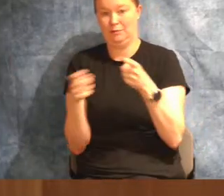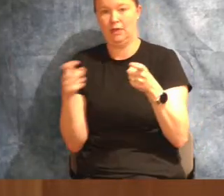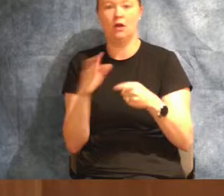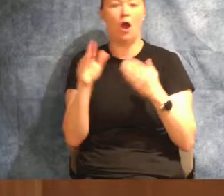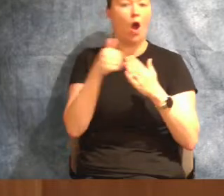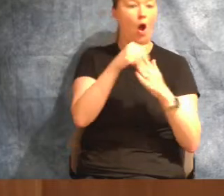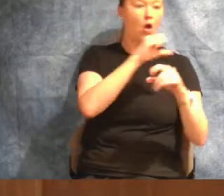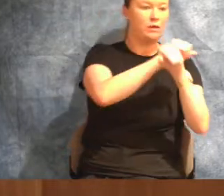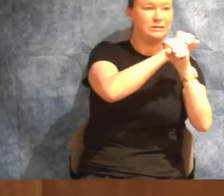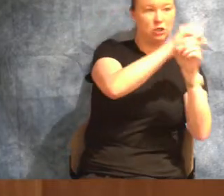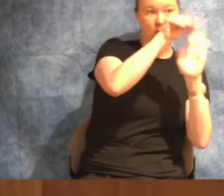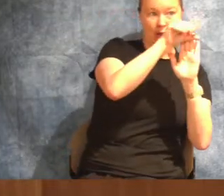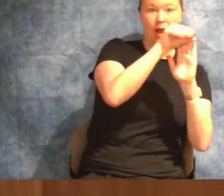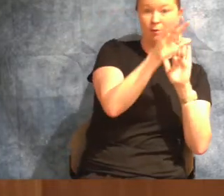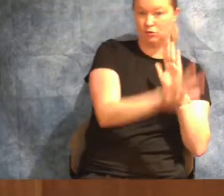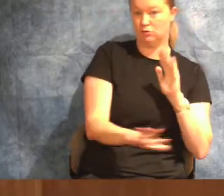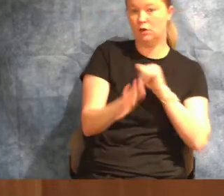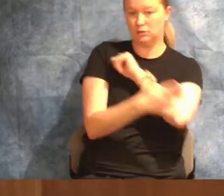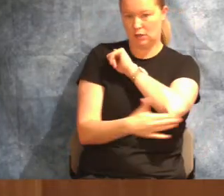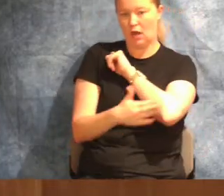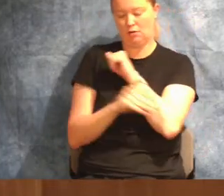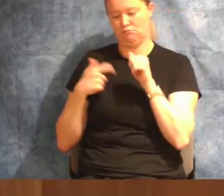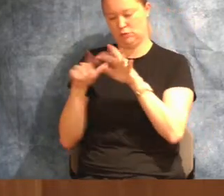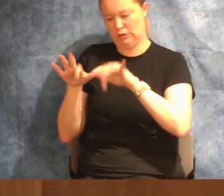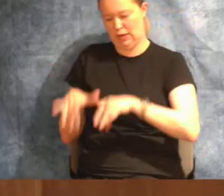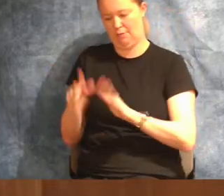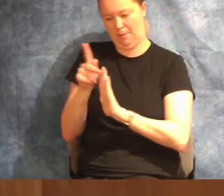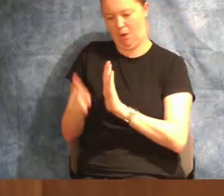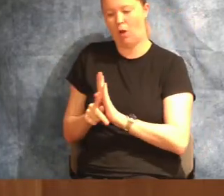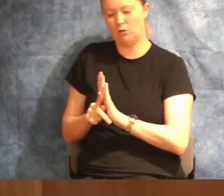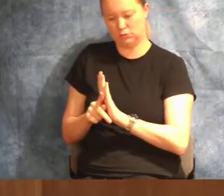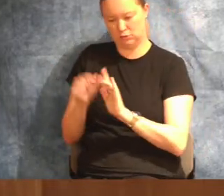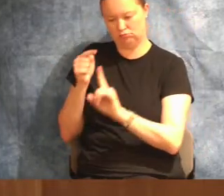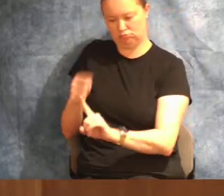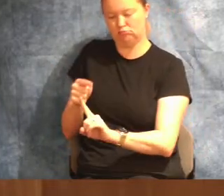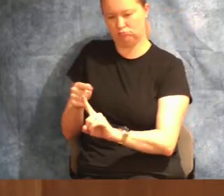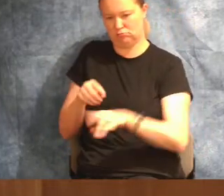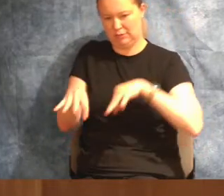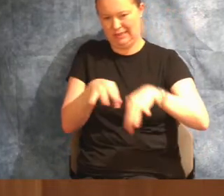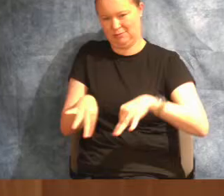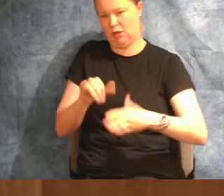we have around the county. So, we put together a policy just to kind of streamline that process